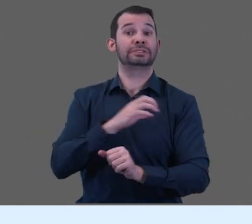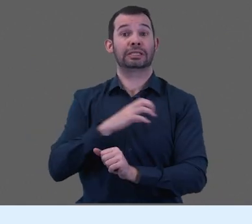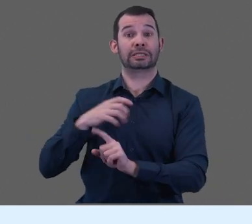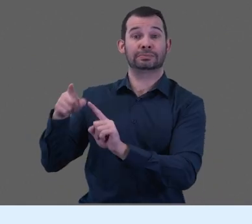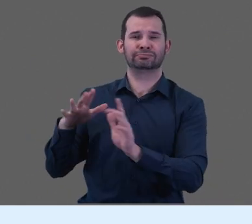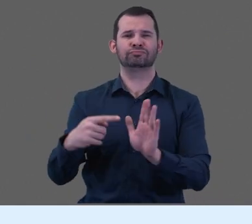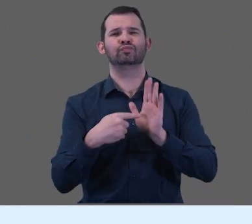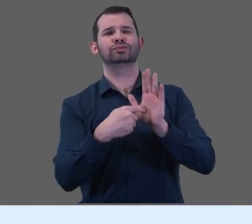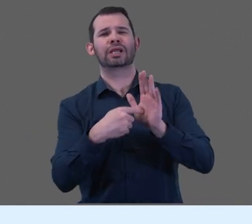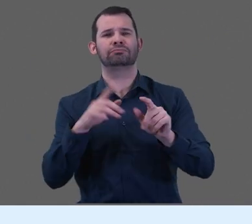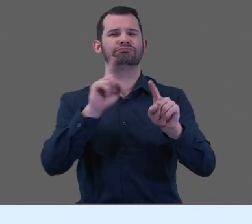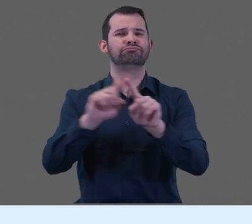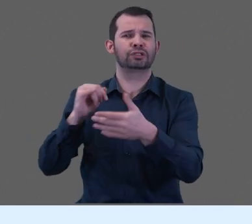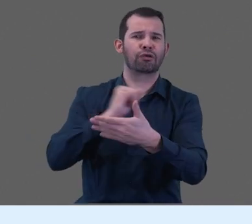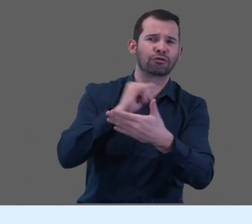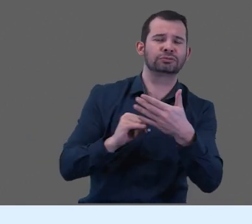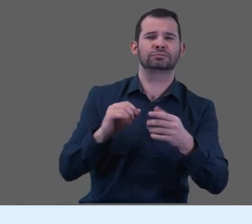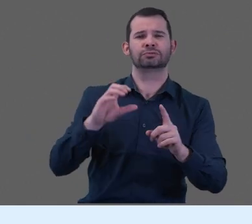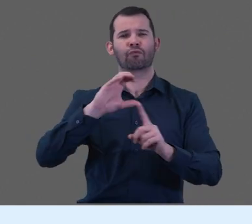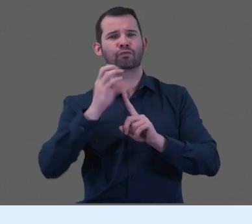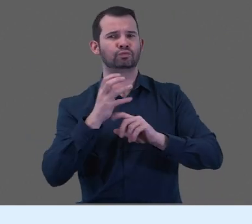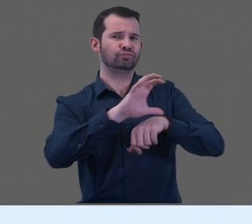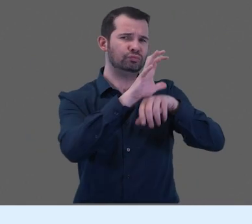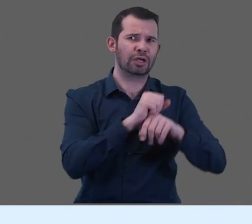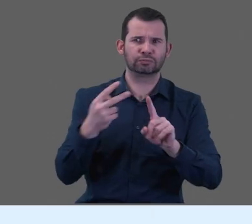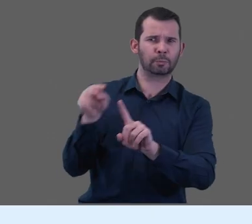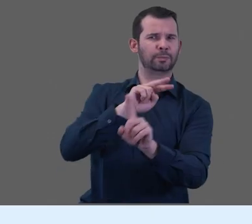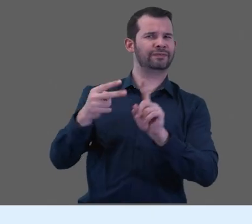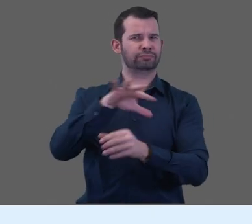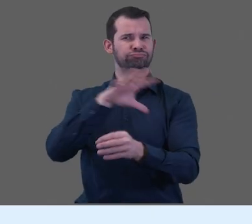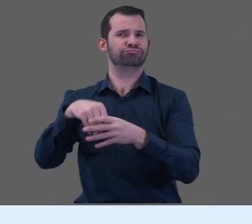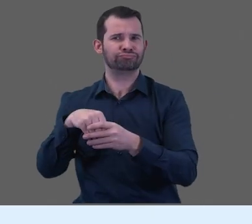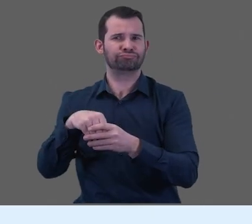Peer assessment committees represent different artistic and cultural practices